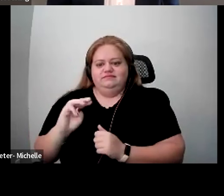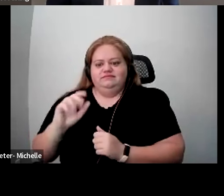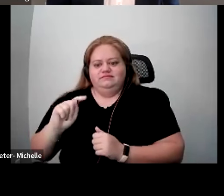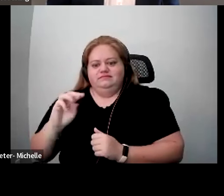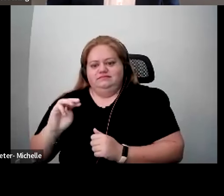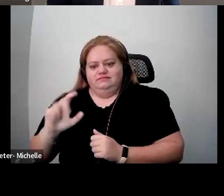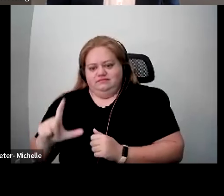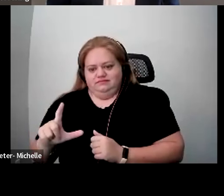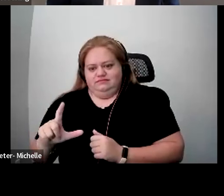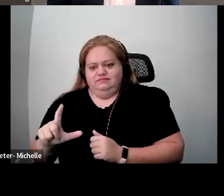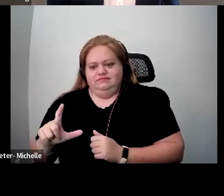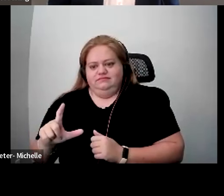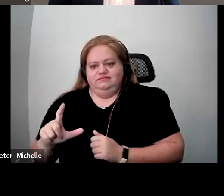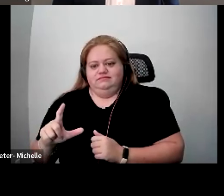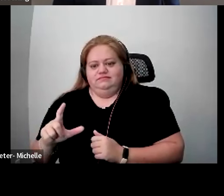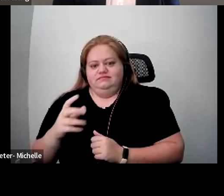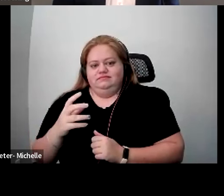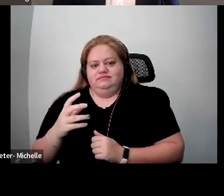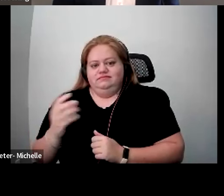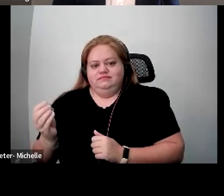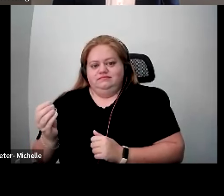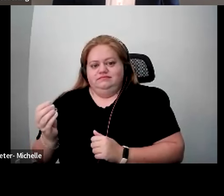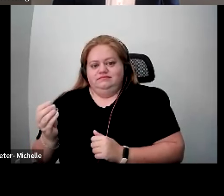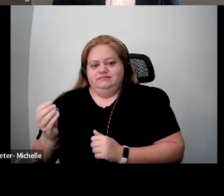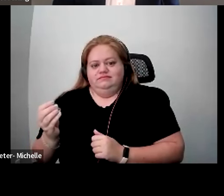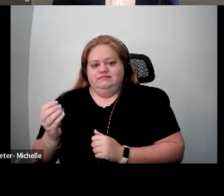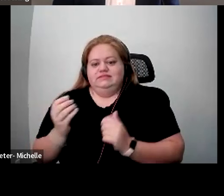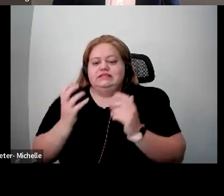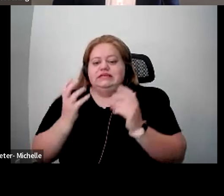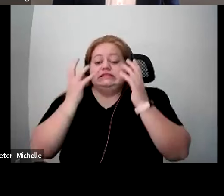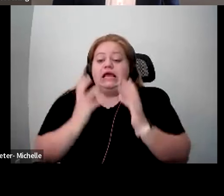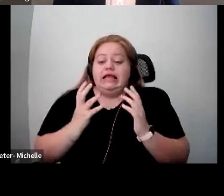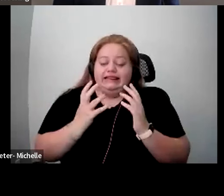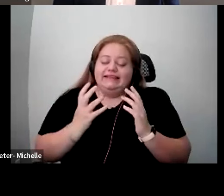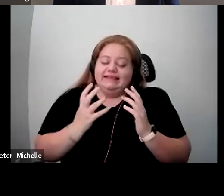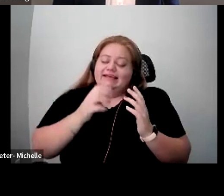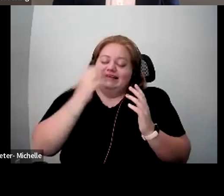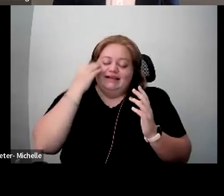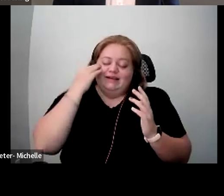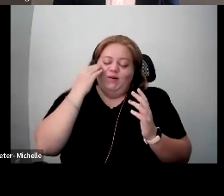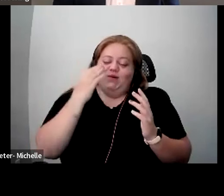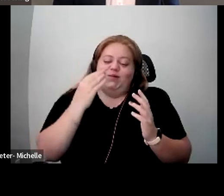And look, sadly, that's just not as true-- I know there is a great effort in the PDF community